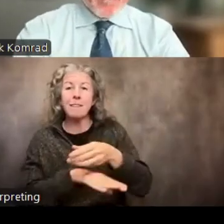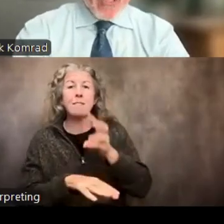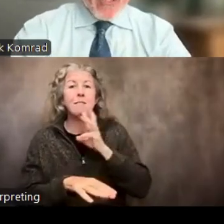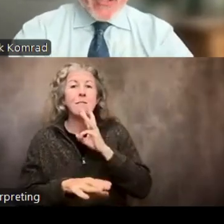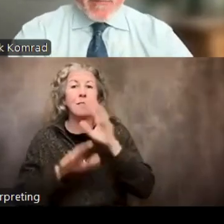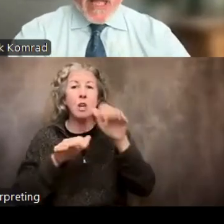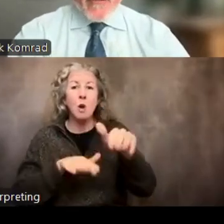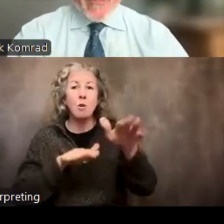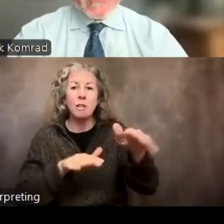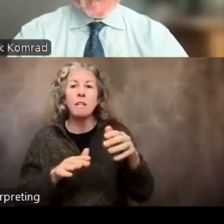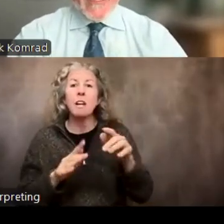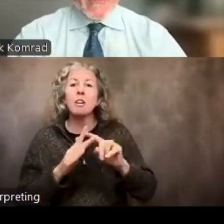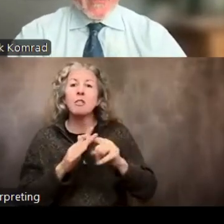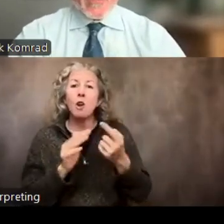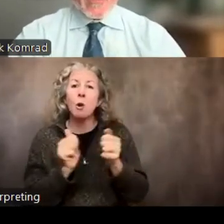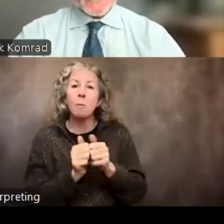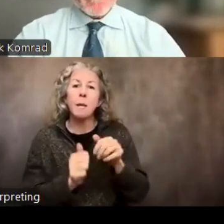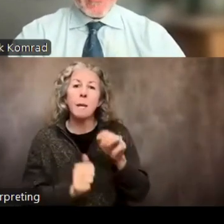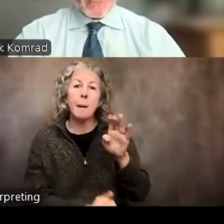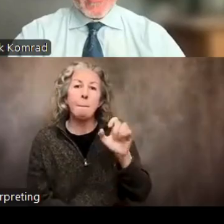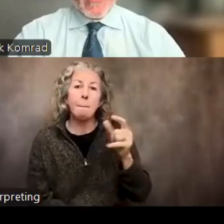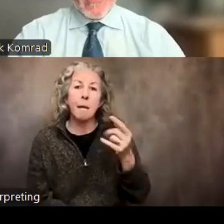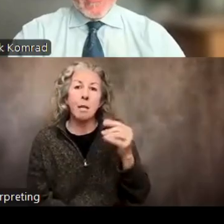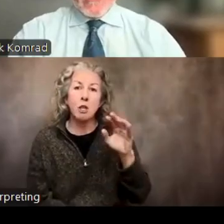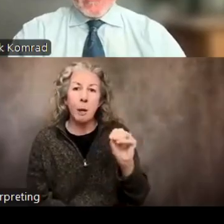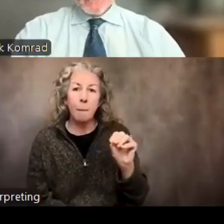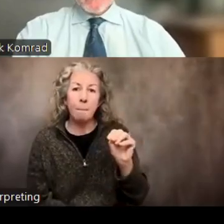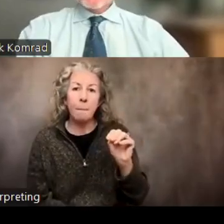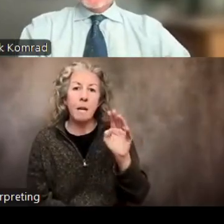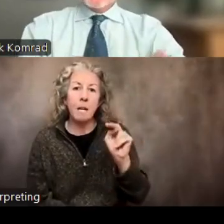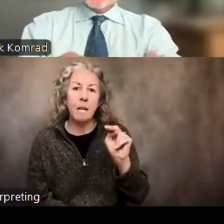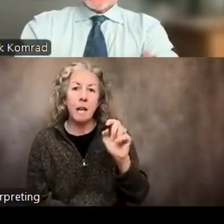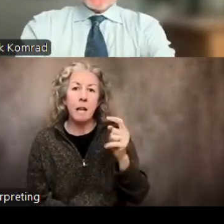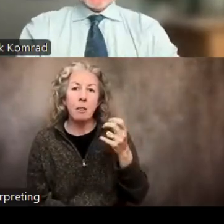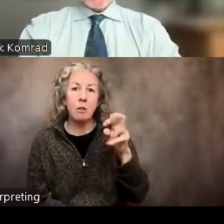Belgium, Netherlands and Luxembourg. So those countries